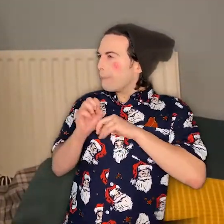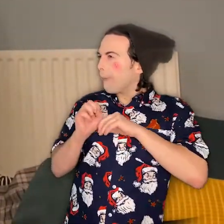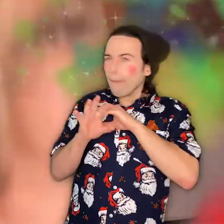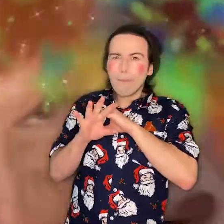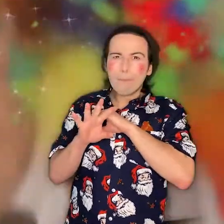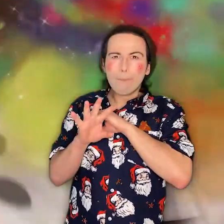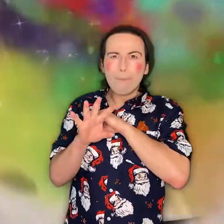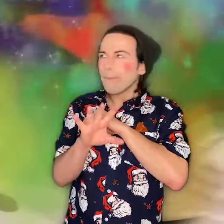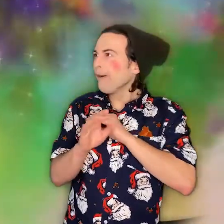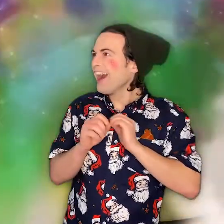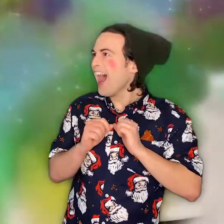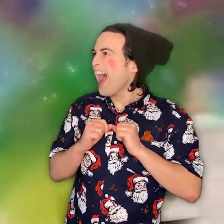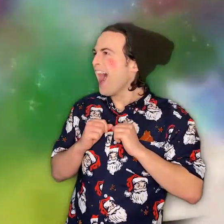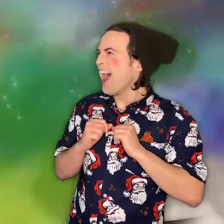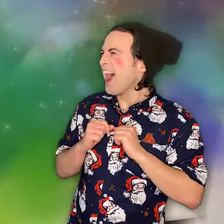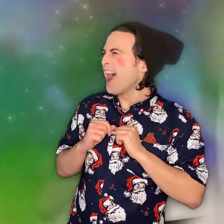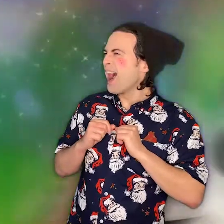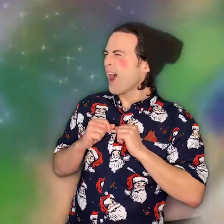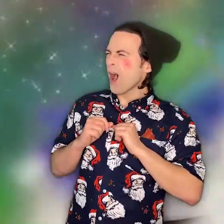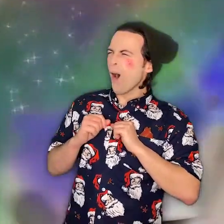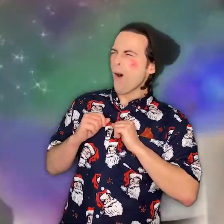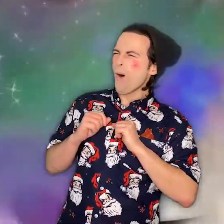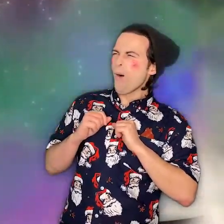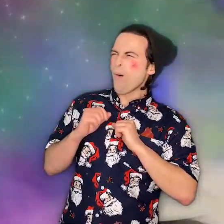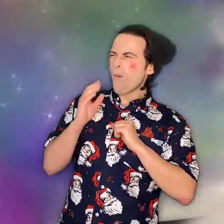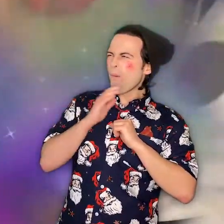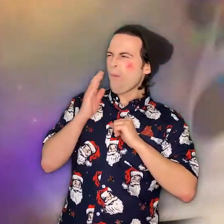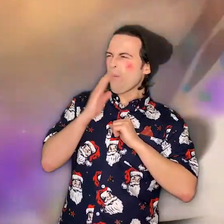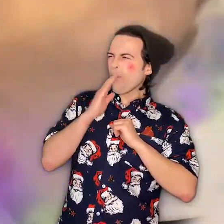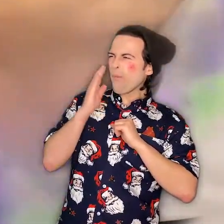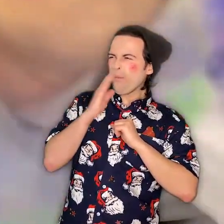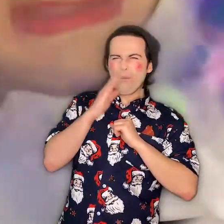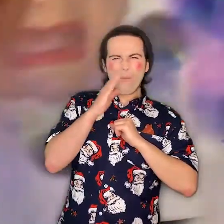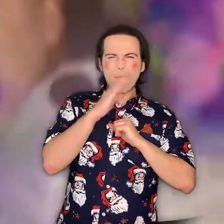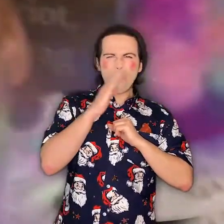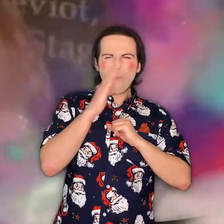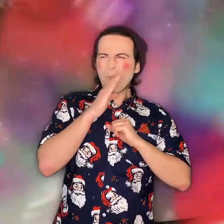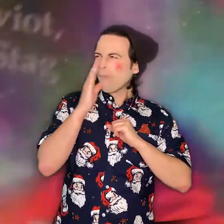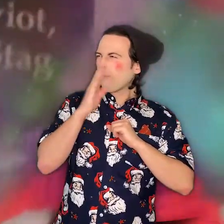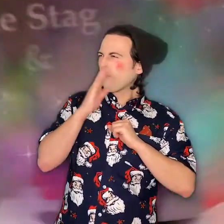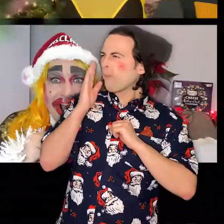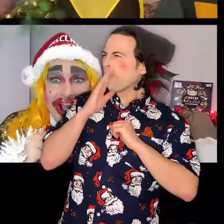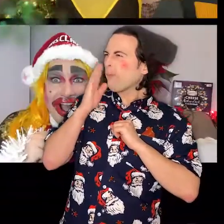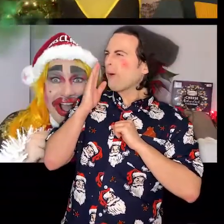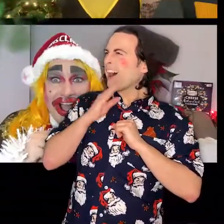Judy - Oh that's rotten (screams)